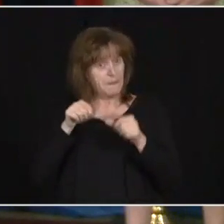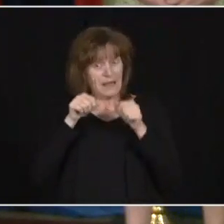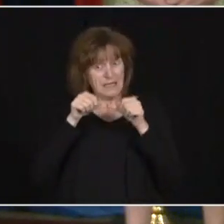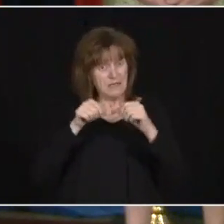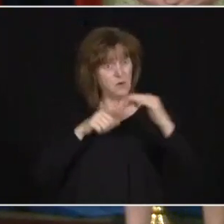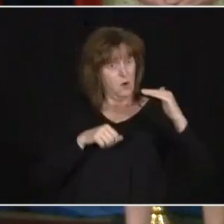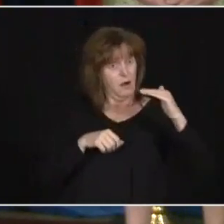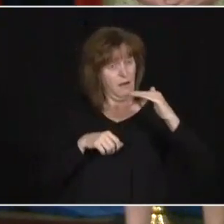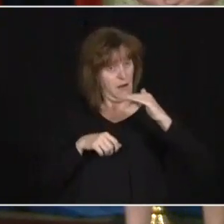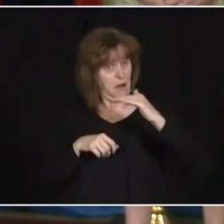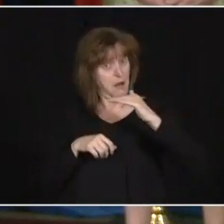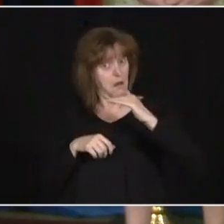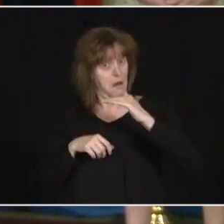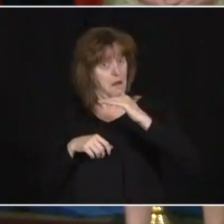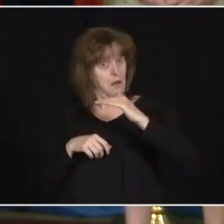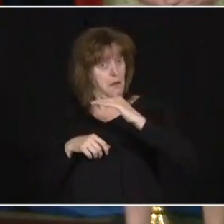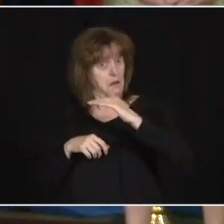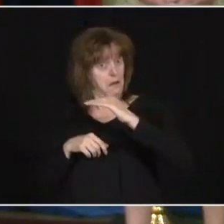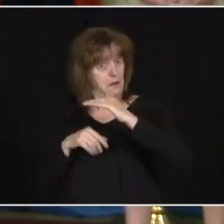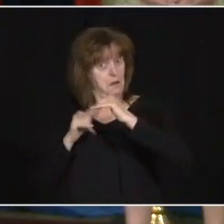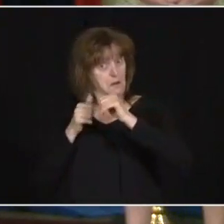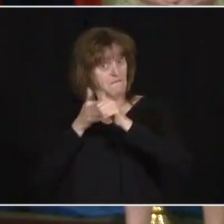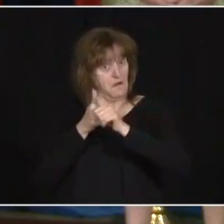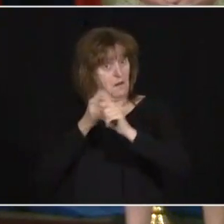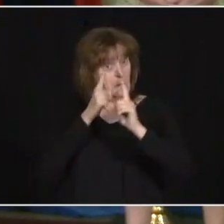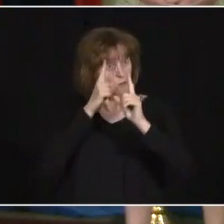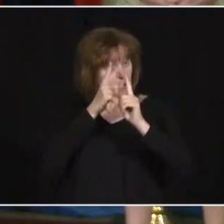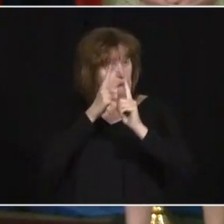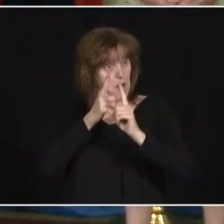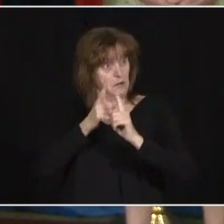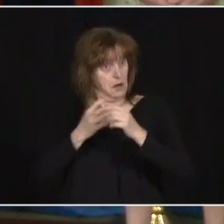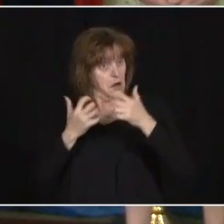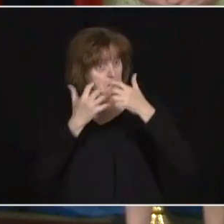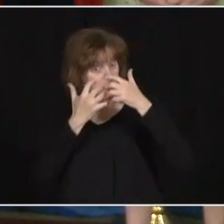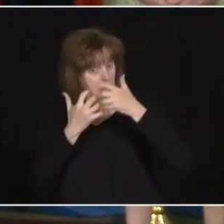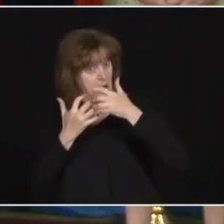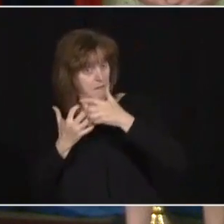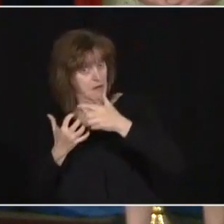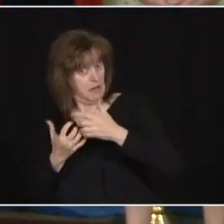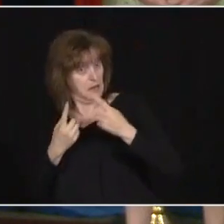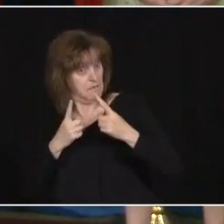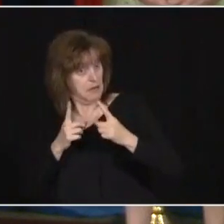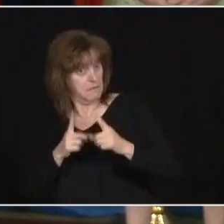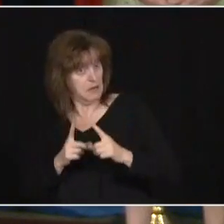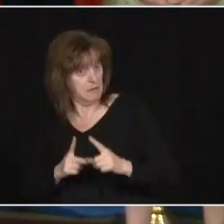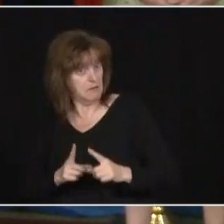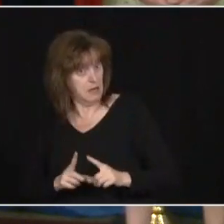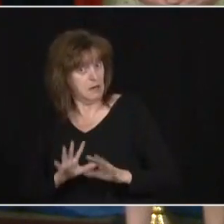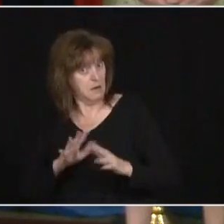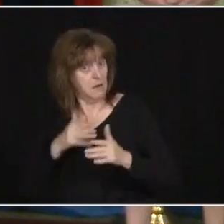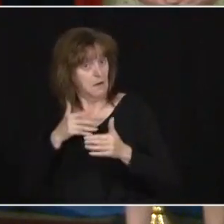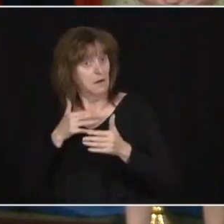need to hit, as we get closer and closer to opening up, today we are giving